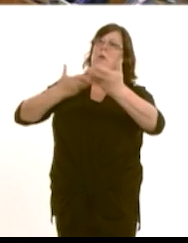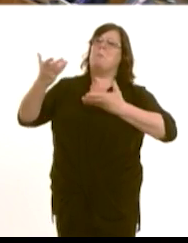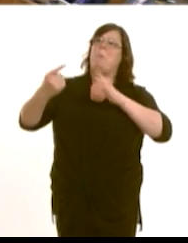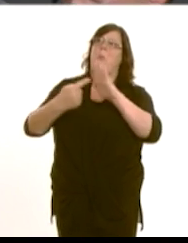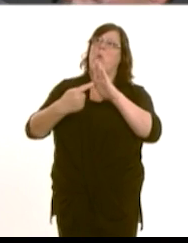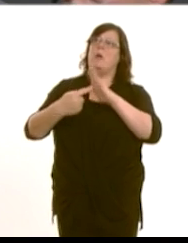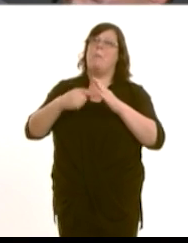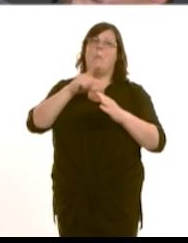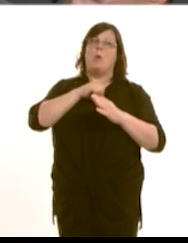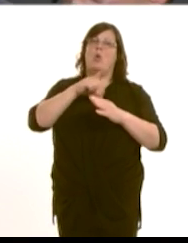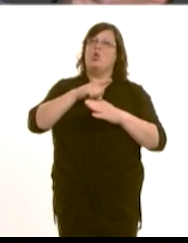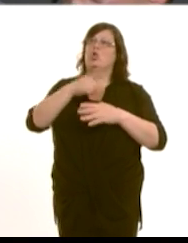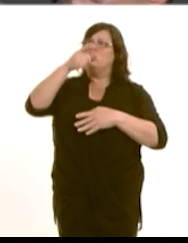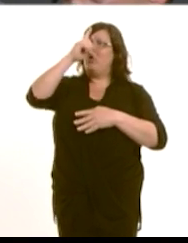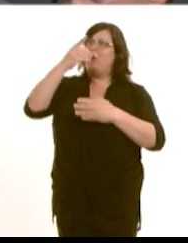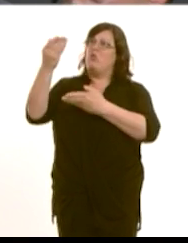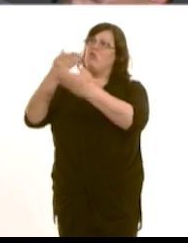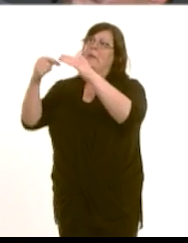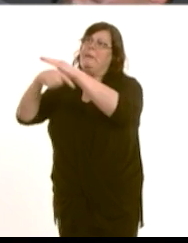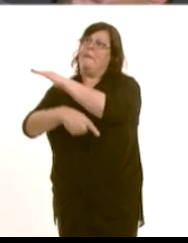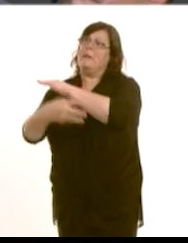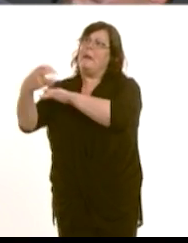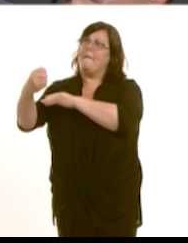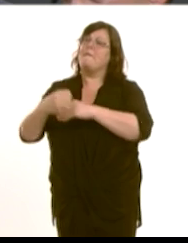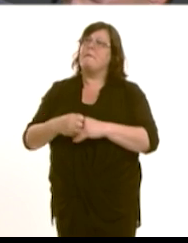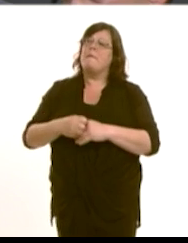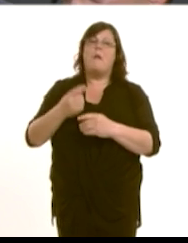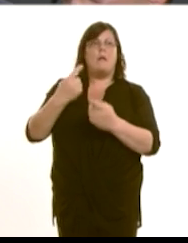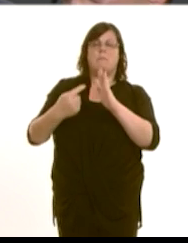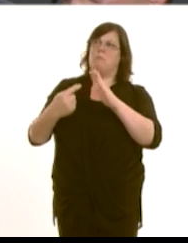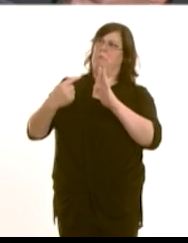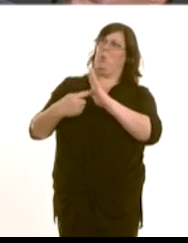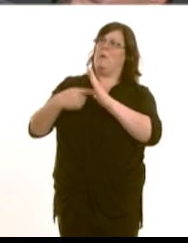deficit with Germany and itís very much in their interests that there should be free